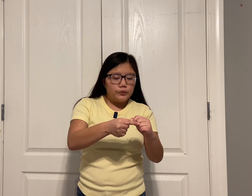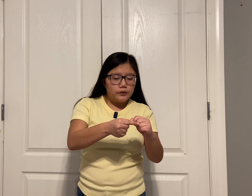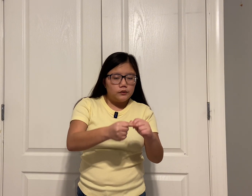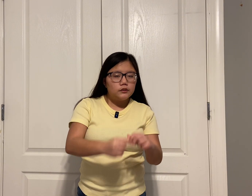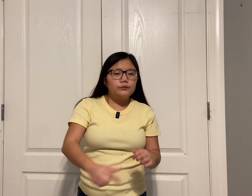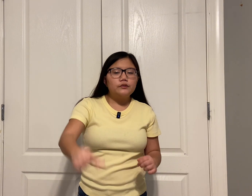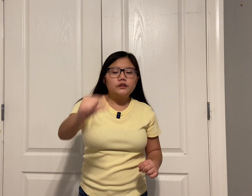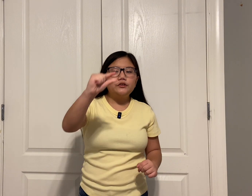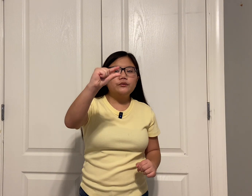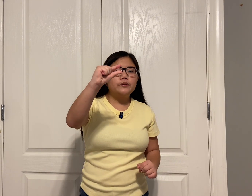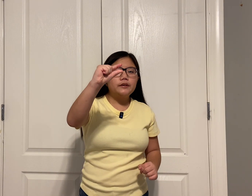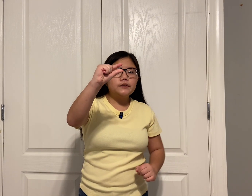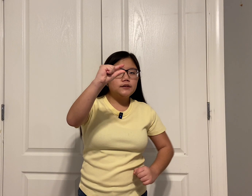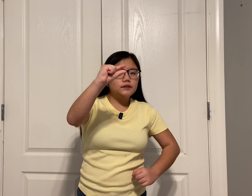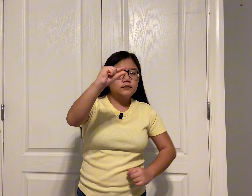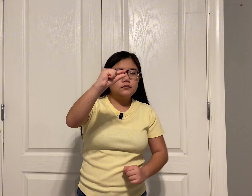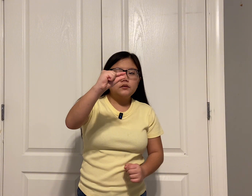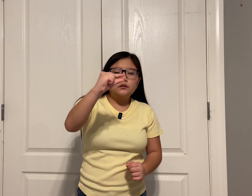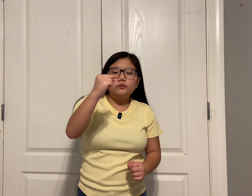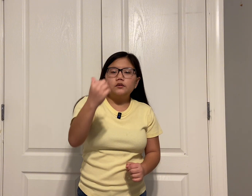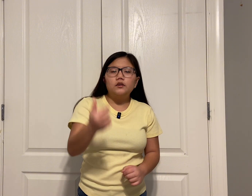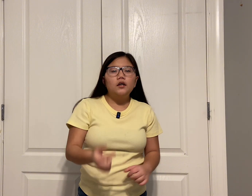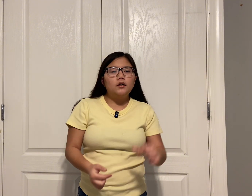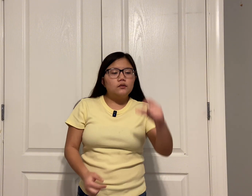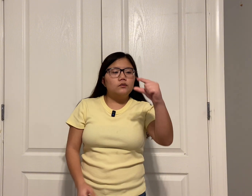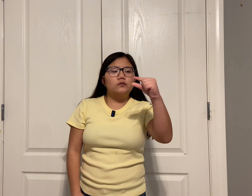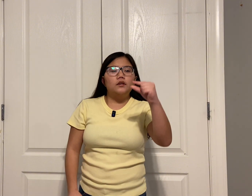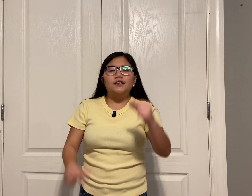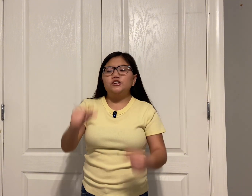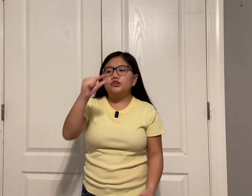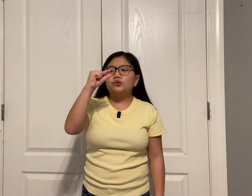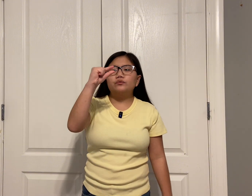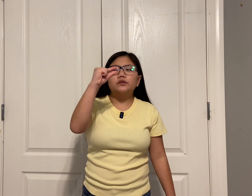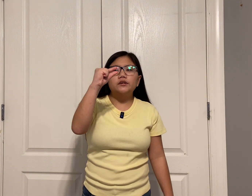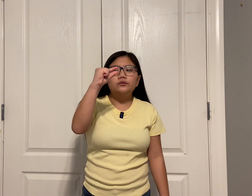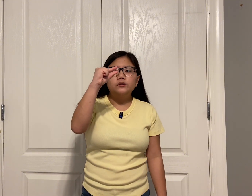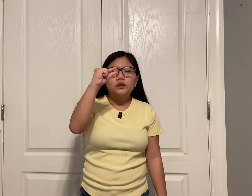So it looks like you're doing this, the-the little hand gesture for little.